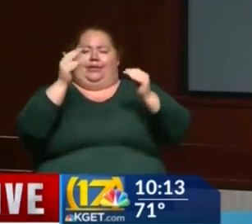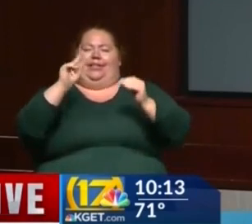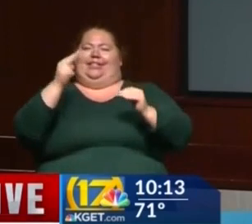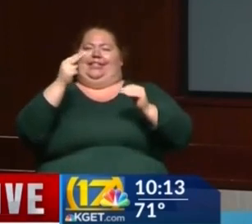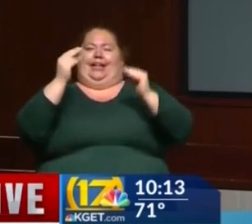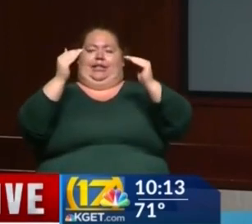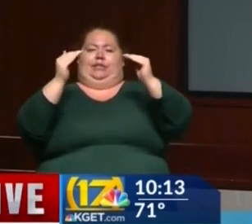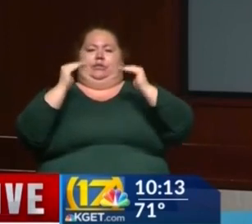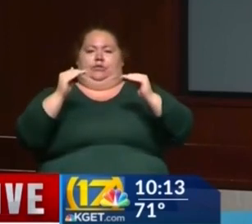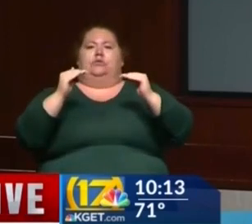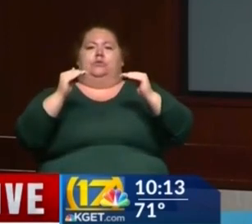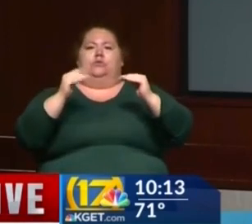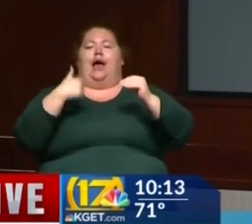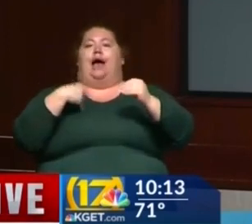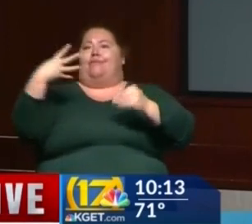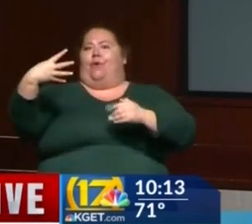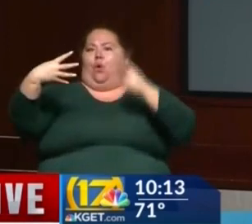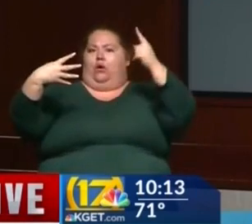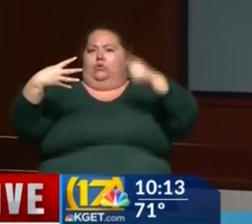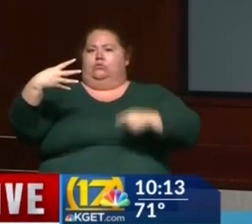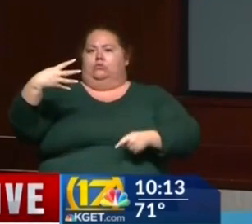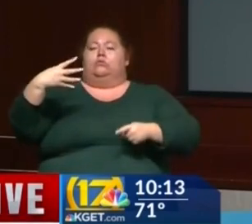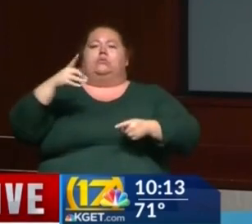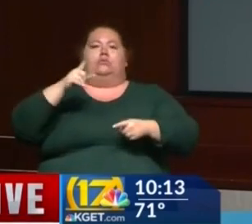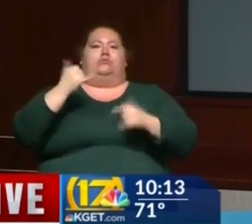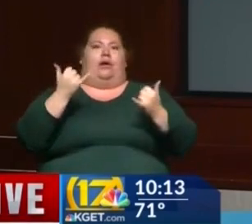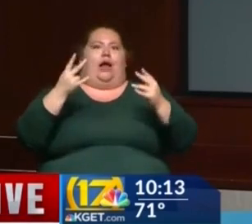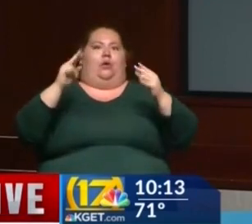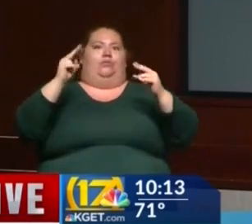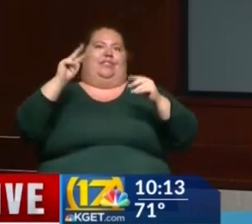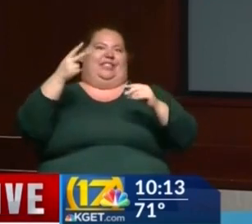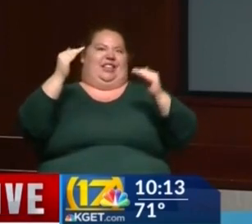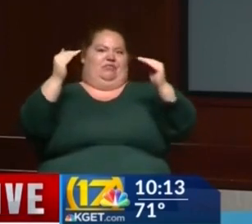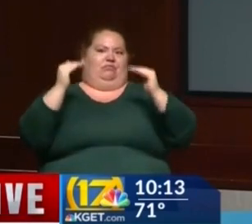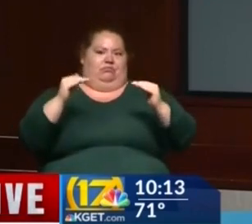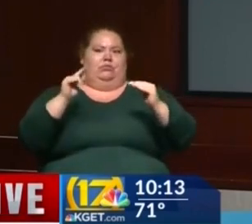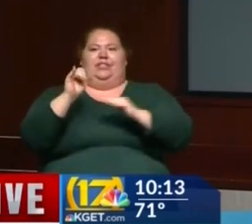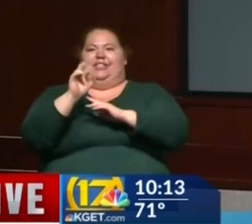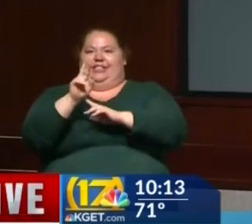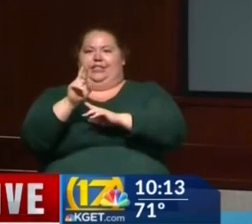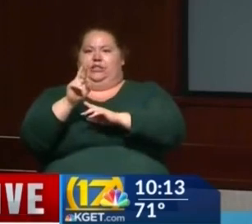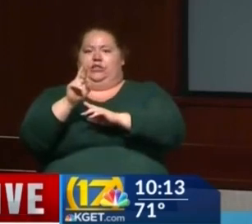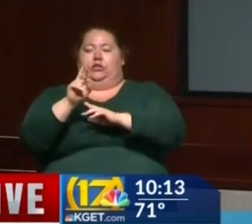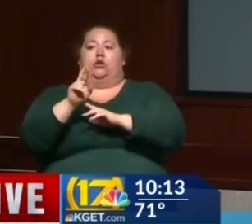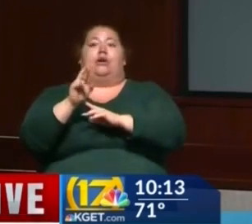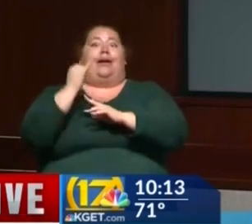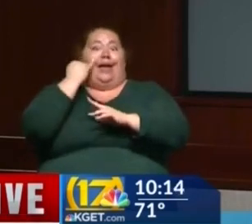FOR A SAFER ECONOMY MOVING INTO THIS NEXT TIER I READ TEAR IS